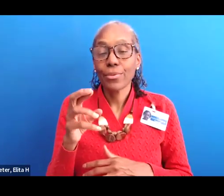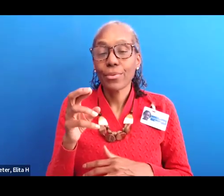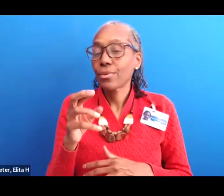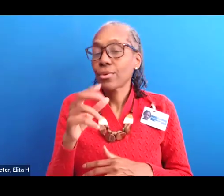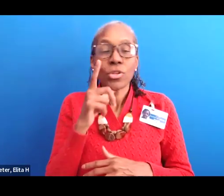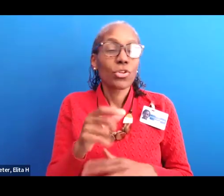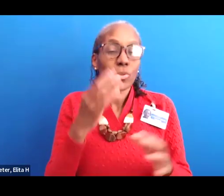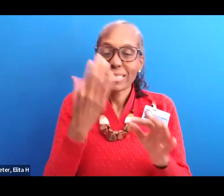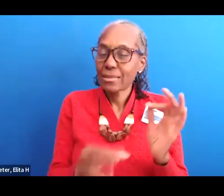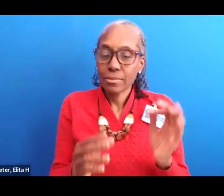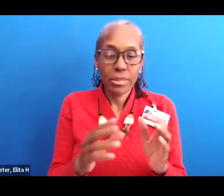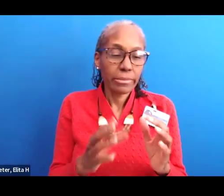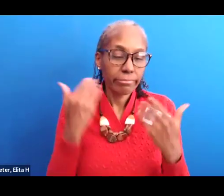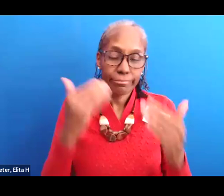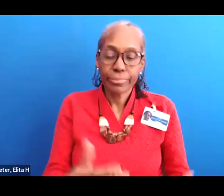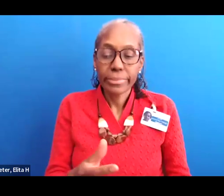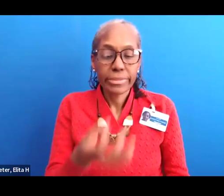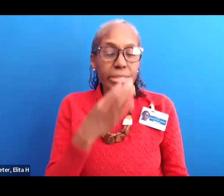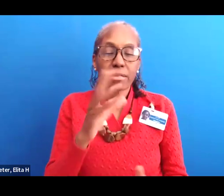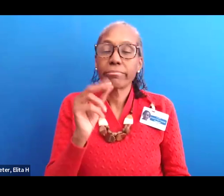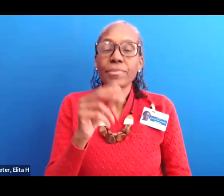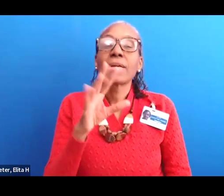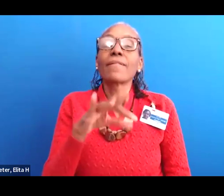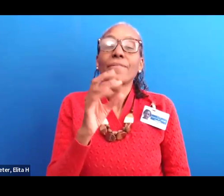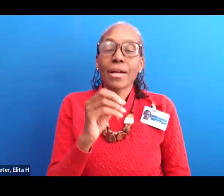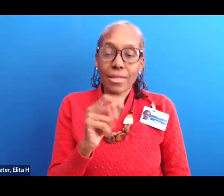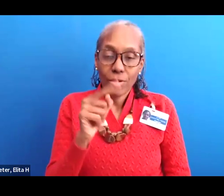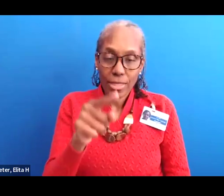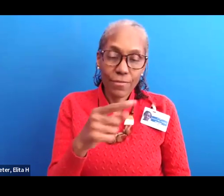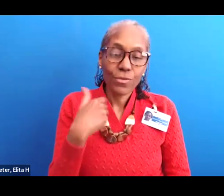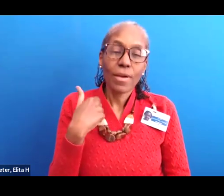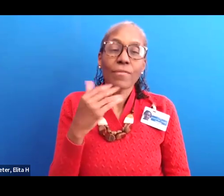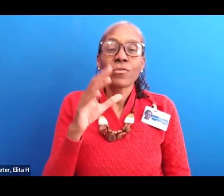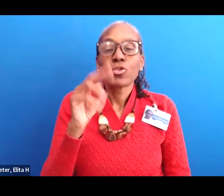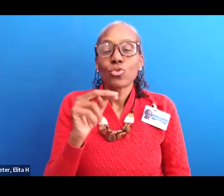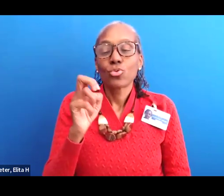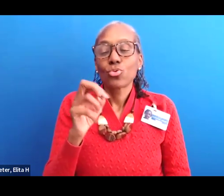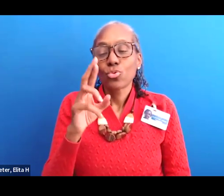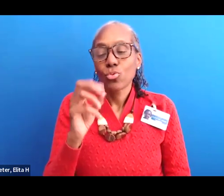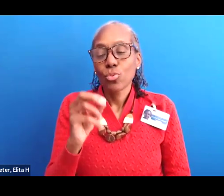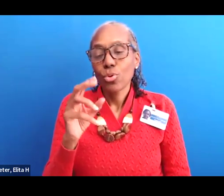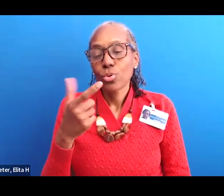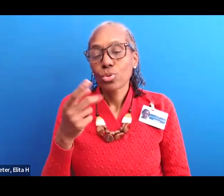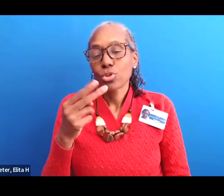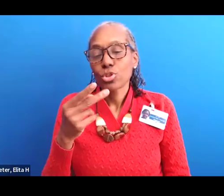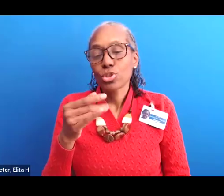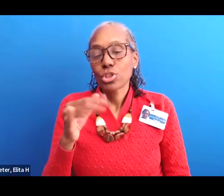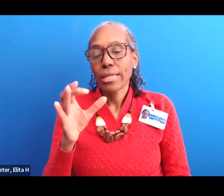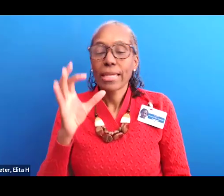this medication, you need to find out if you have a neurogenic bladder because you want to treat the problem, not the symptom.